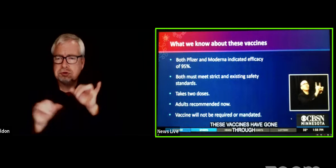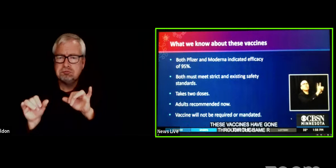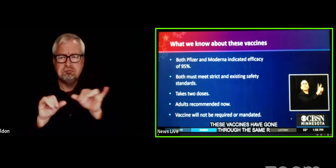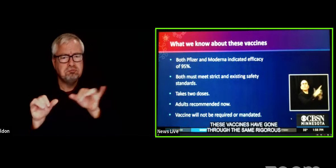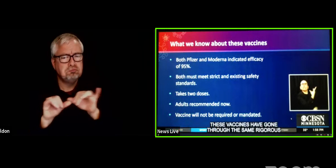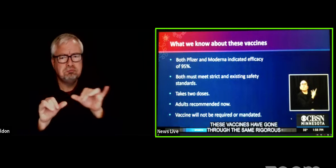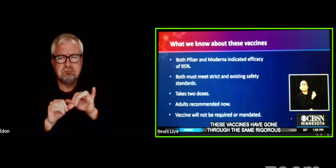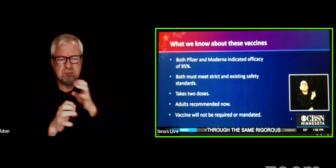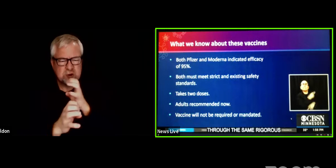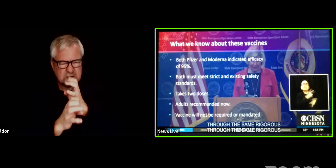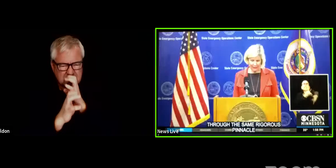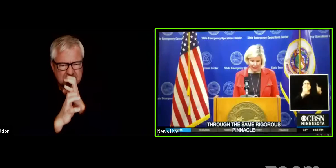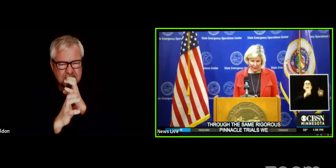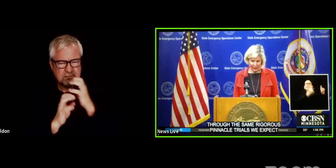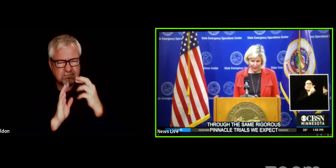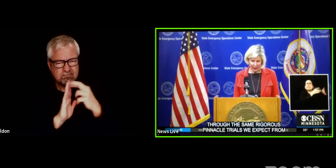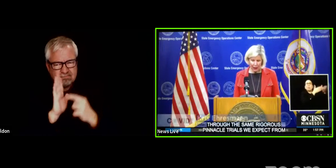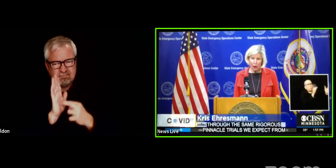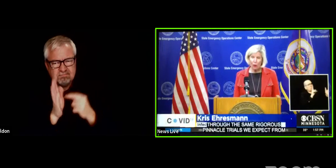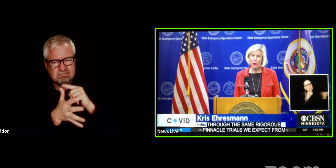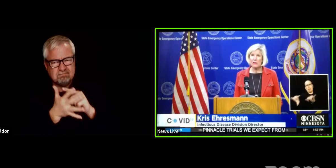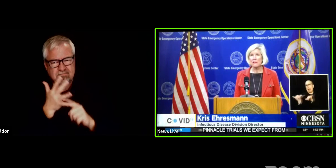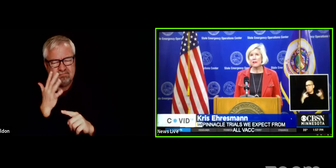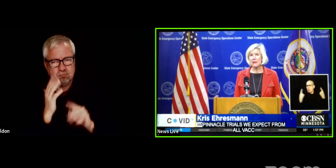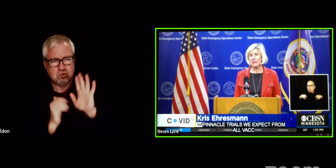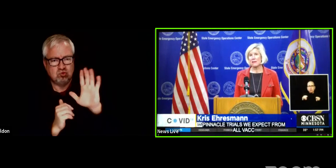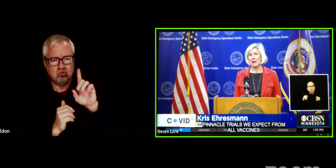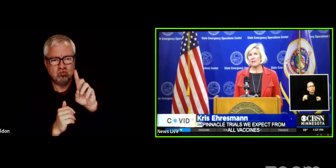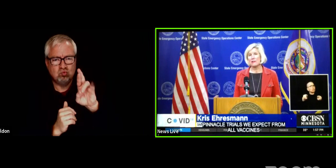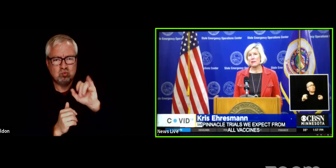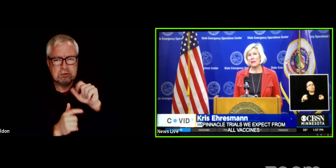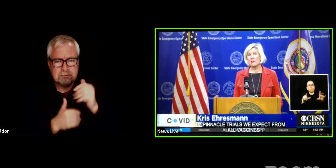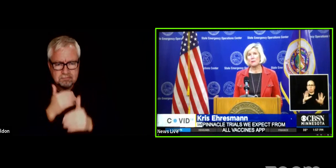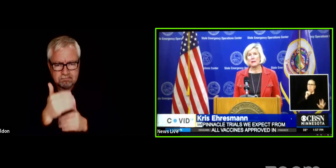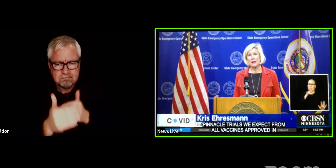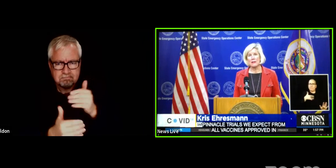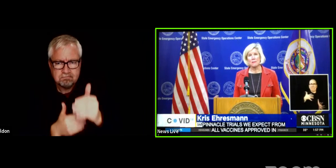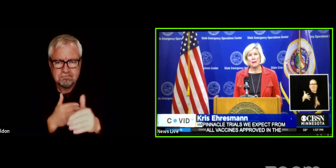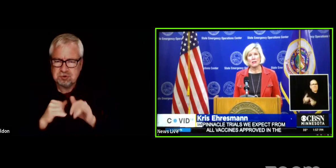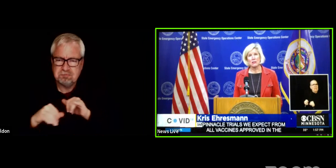ARE APPROVED IN THE UNITED STATES. ONE OF THE THINGS AS THE GOVERNOR SAID THAT'S BEEN DONE TO MAKE SURE